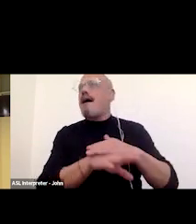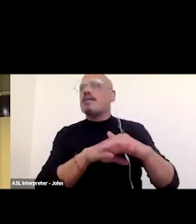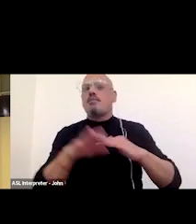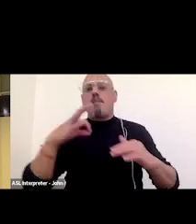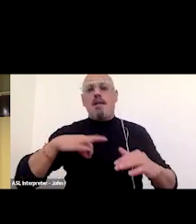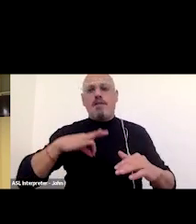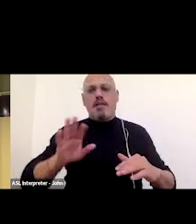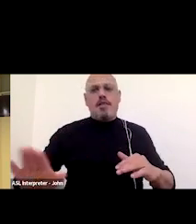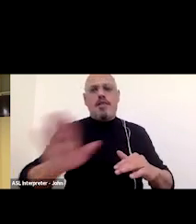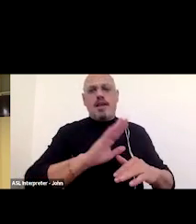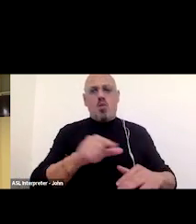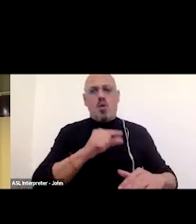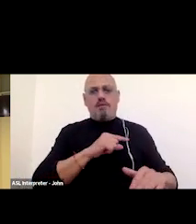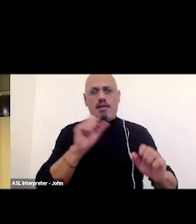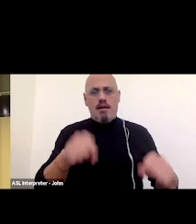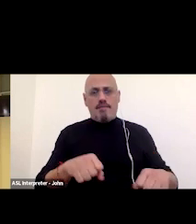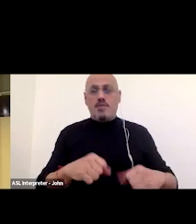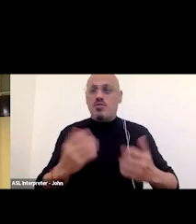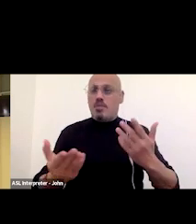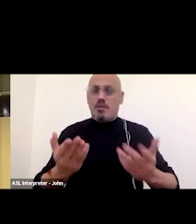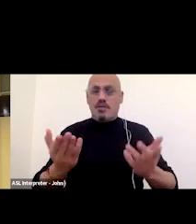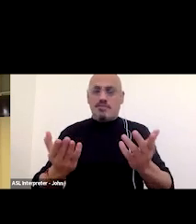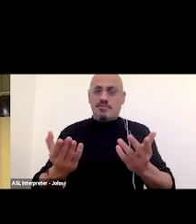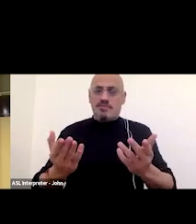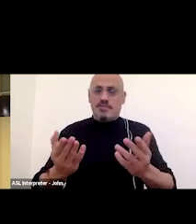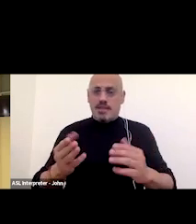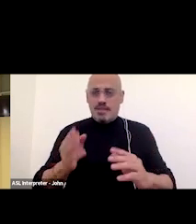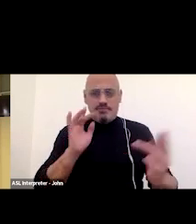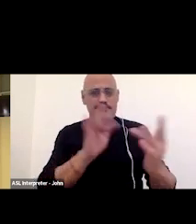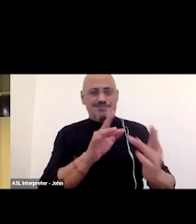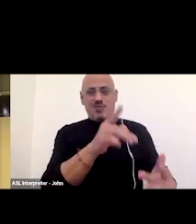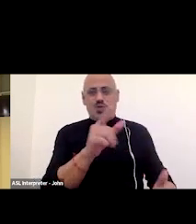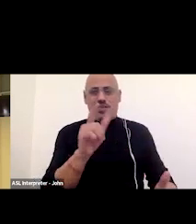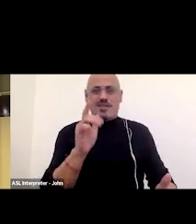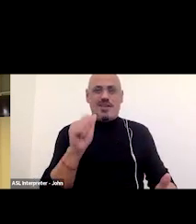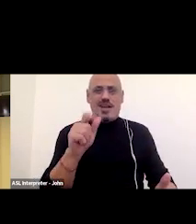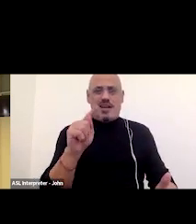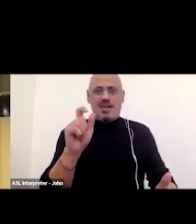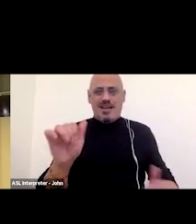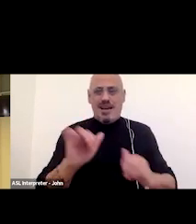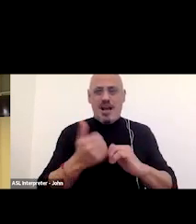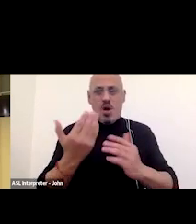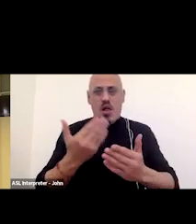that they may be eligible for. So we might get right back to you, Arnita, to talk about how things are going right now